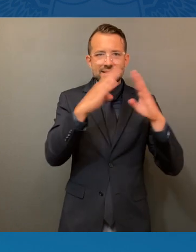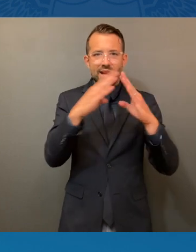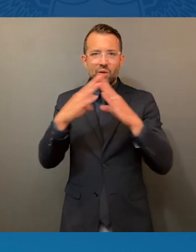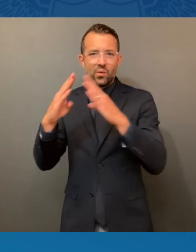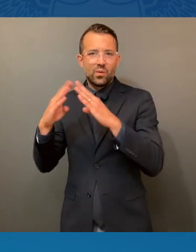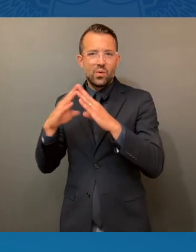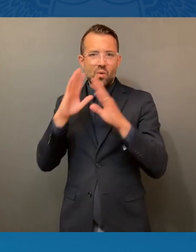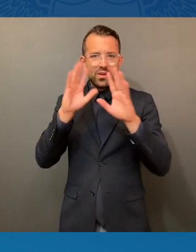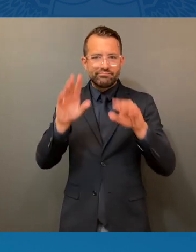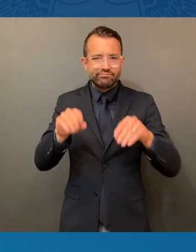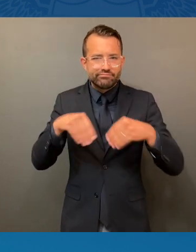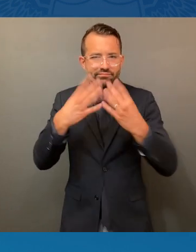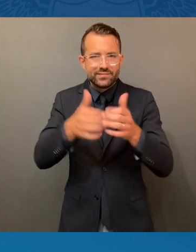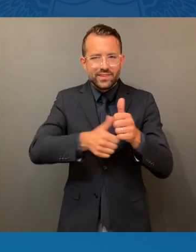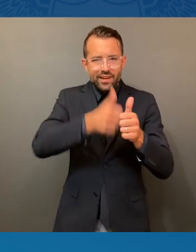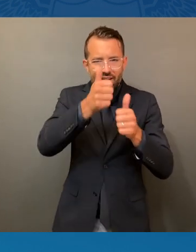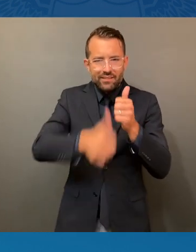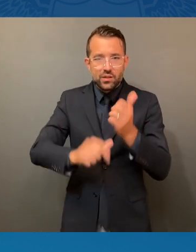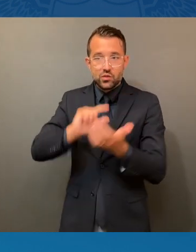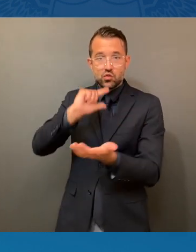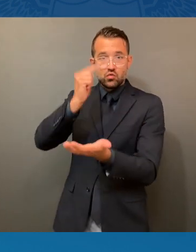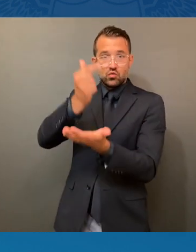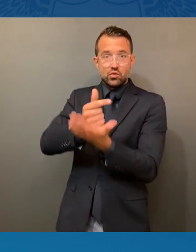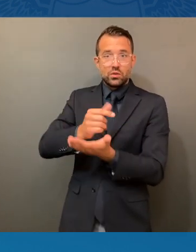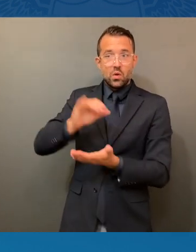Oakland public school student from low-income